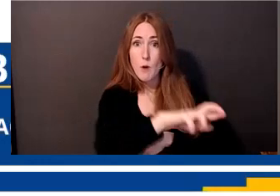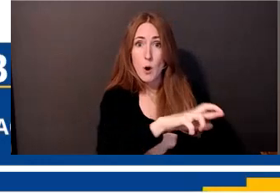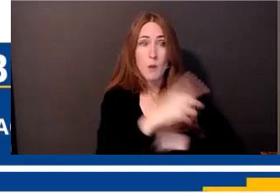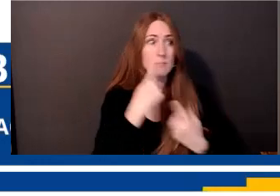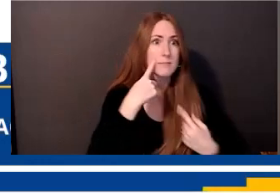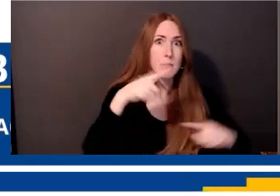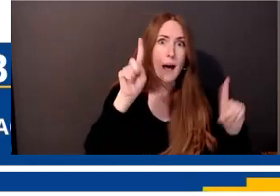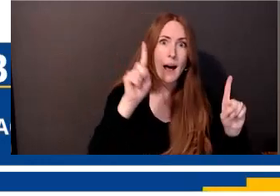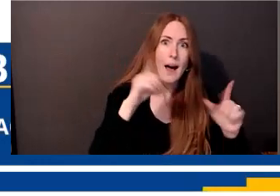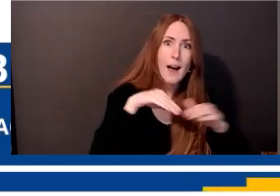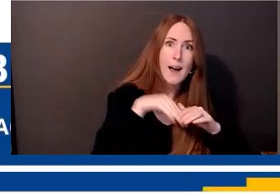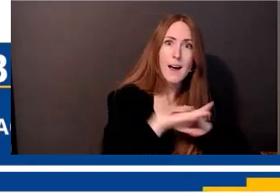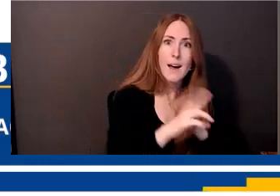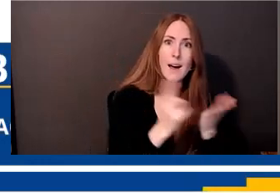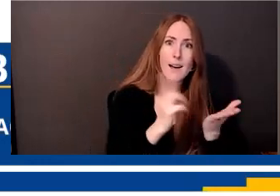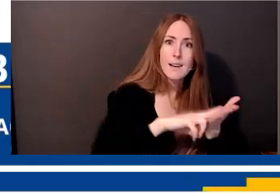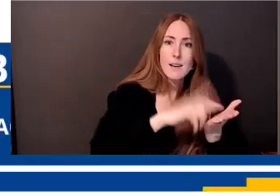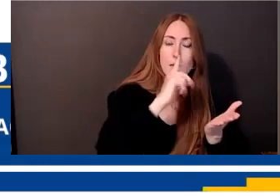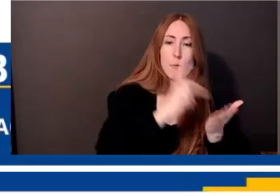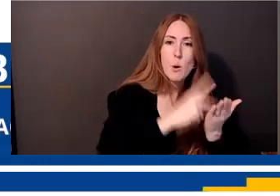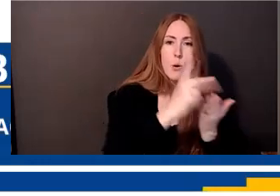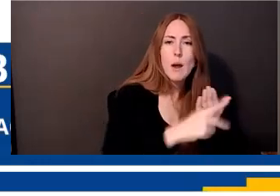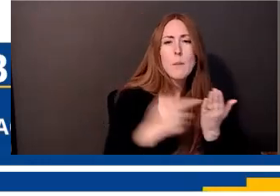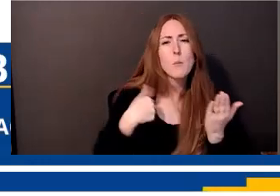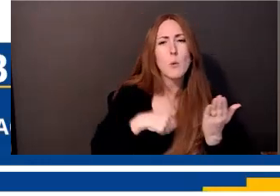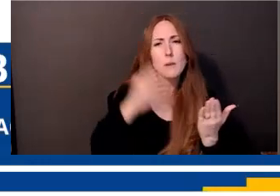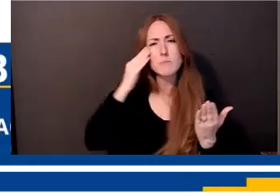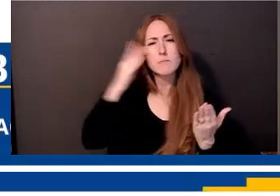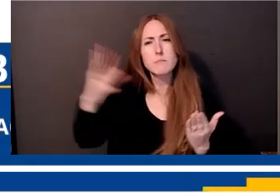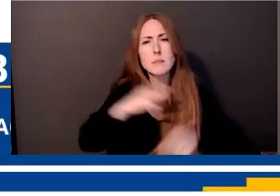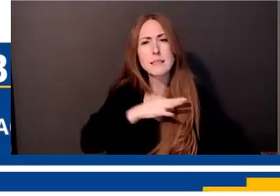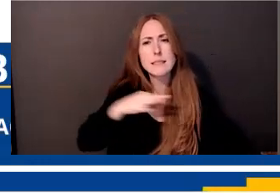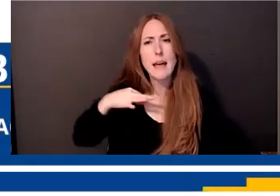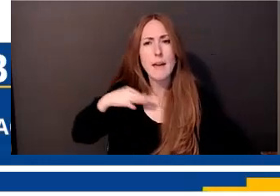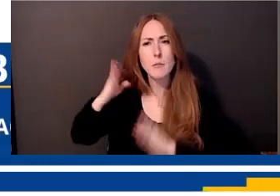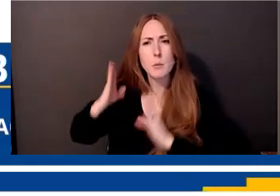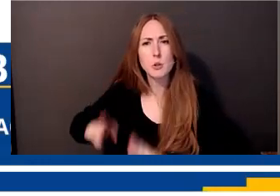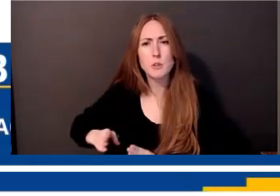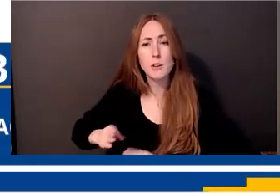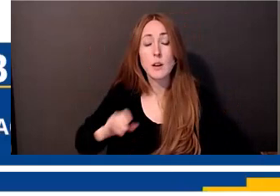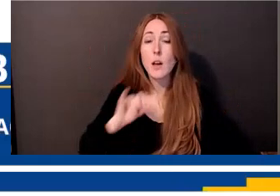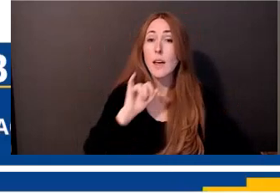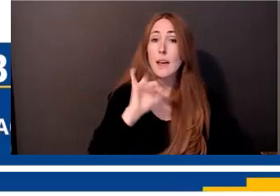And if their referral decided not to enroll or screened out for a specific reason,